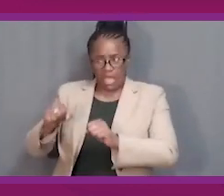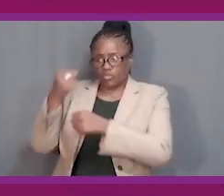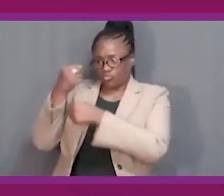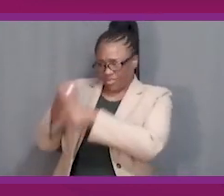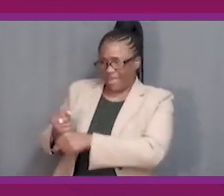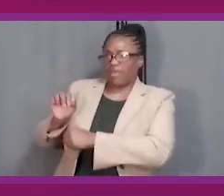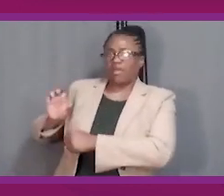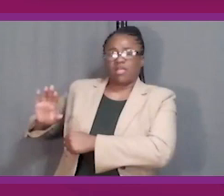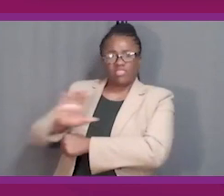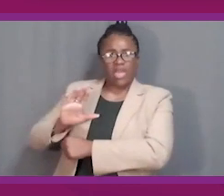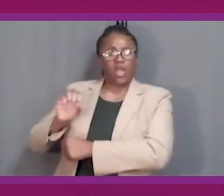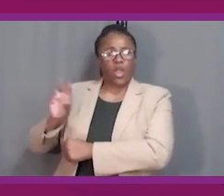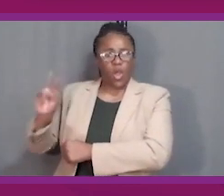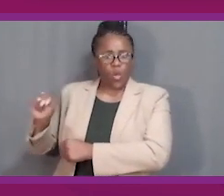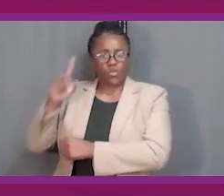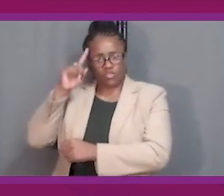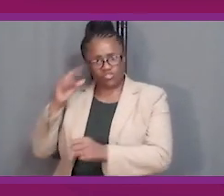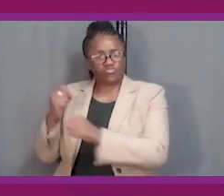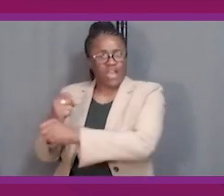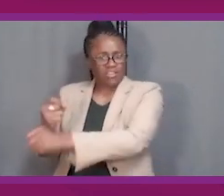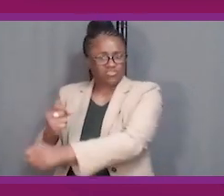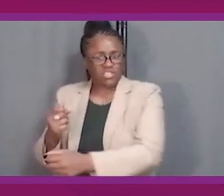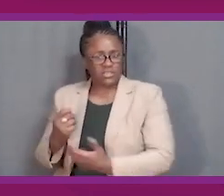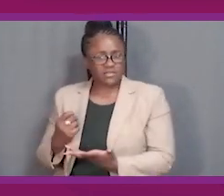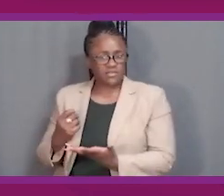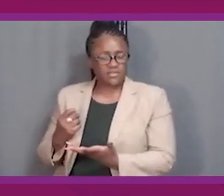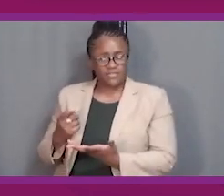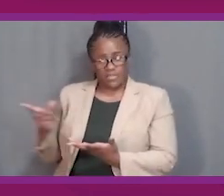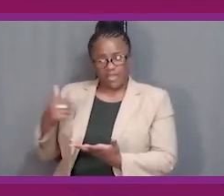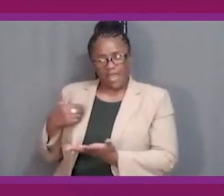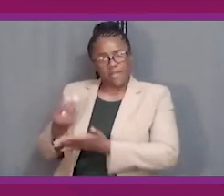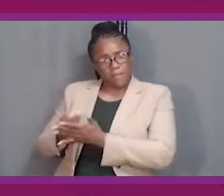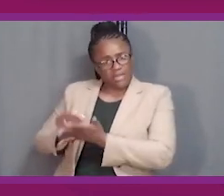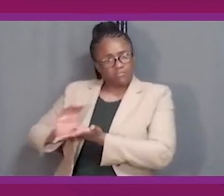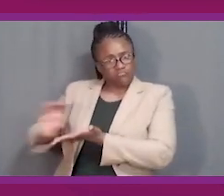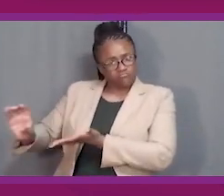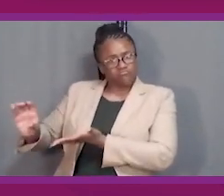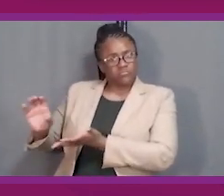the resources, and the power, and to start being in the whole world of change because those are